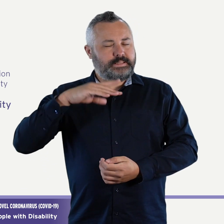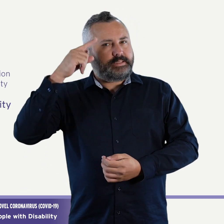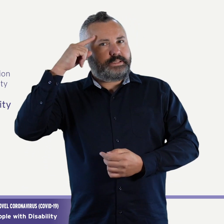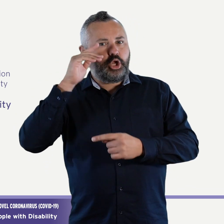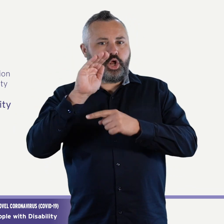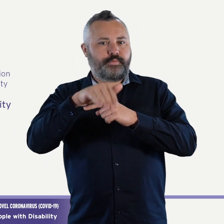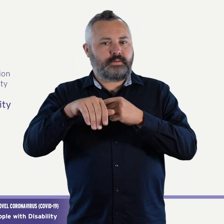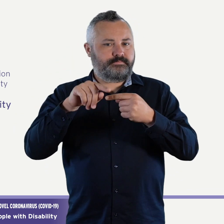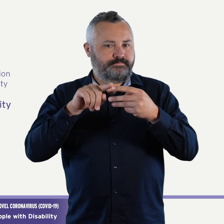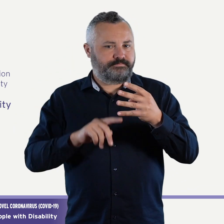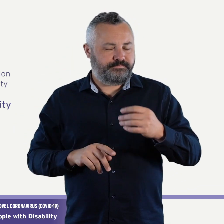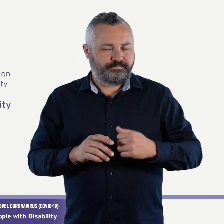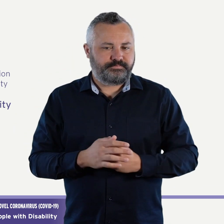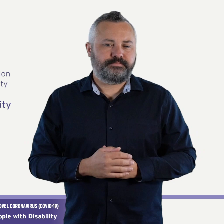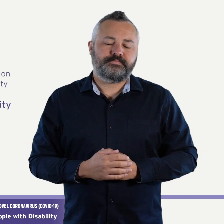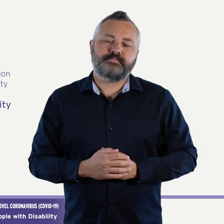We need to think about these: